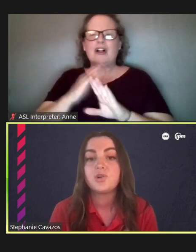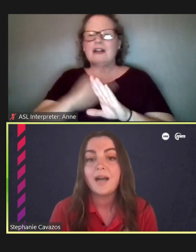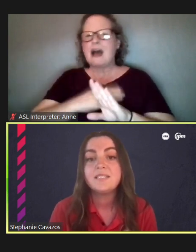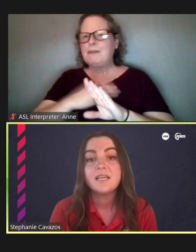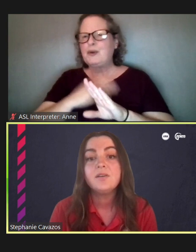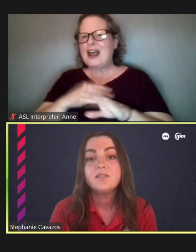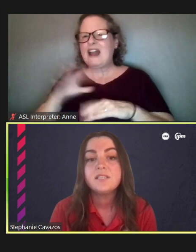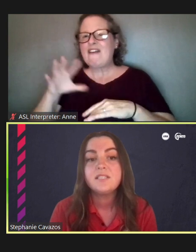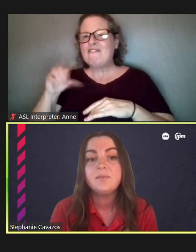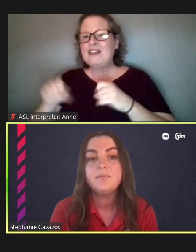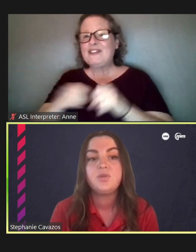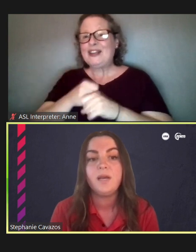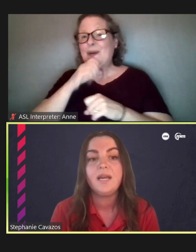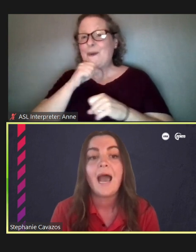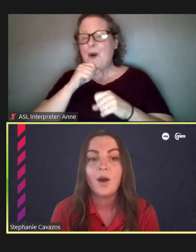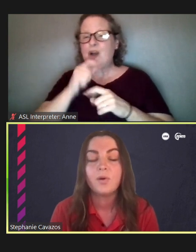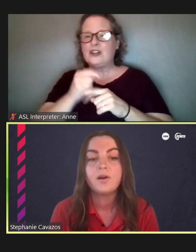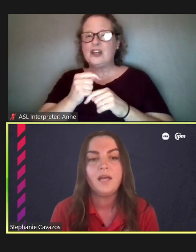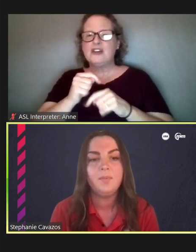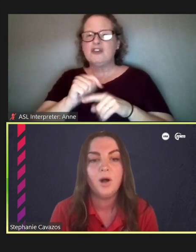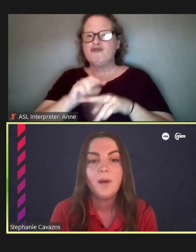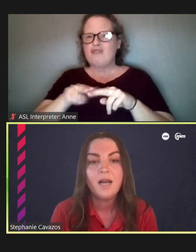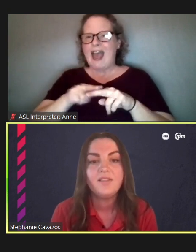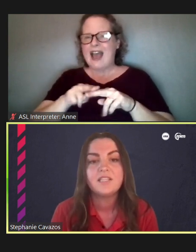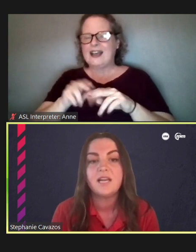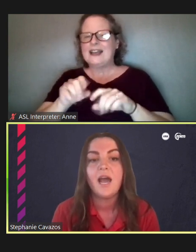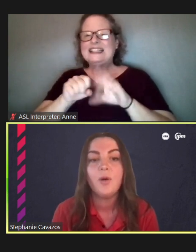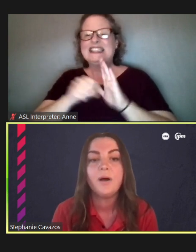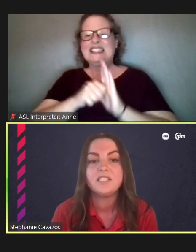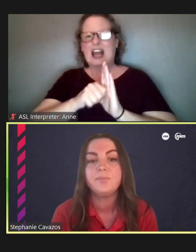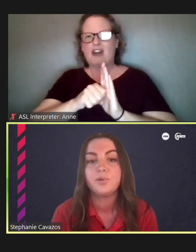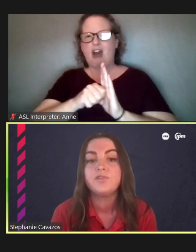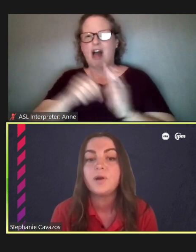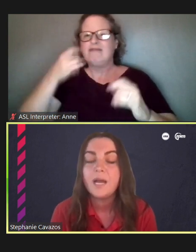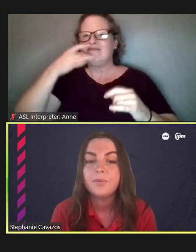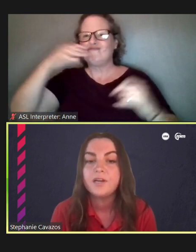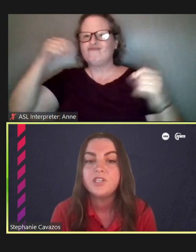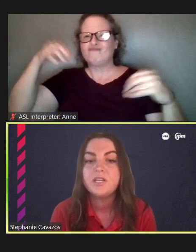track signal system between Howard and Belmont, and that's going to help us improve train operations